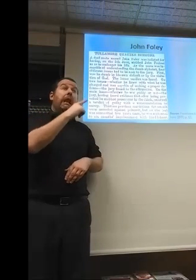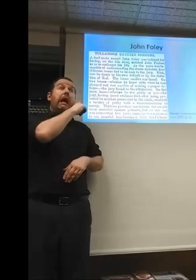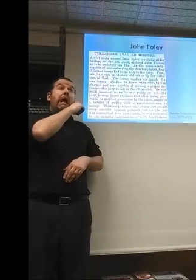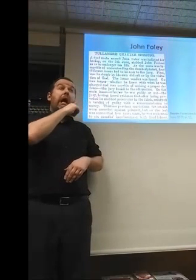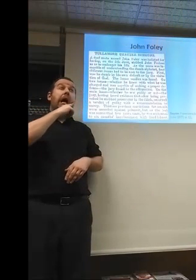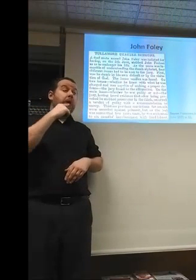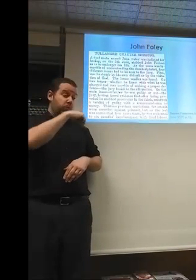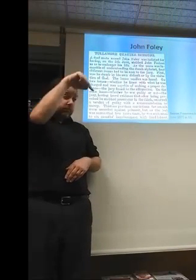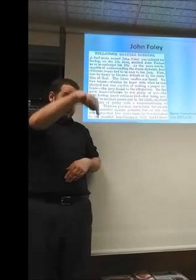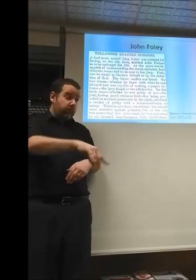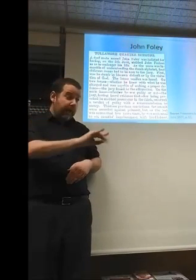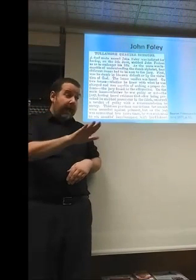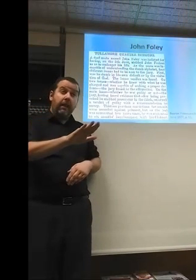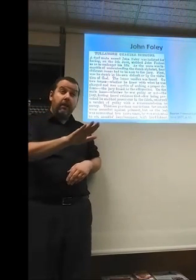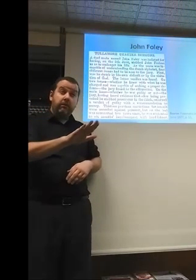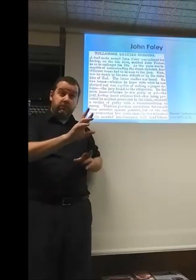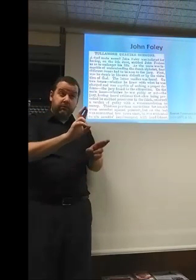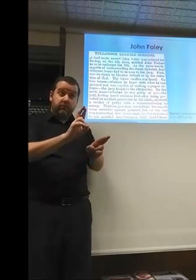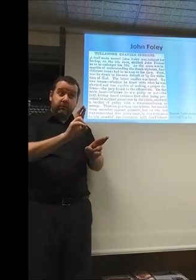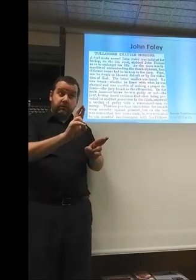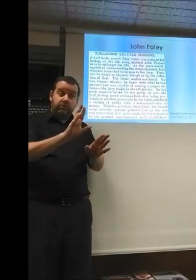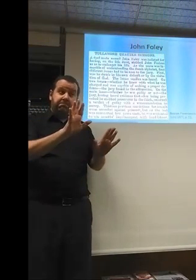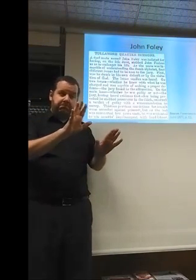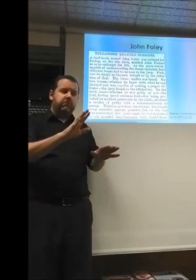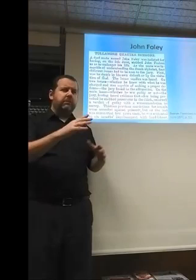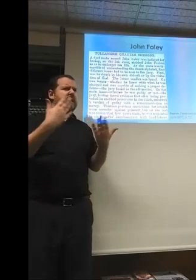that time it was the term used most in society.